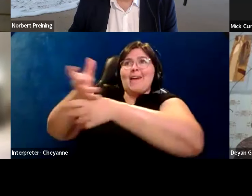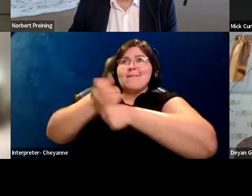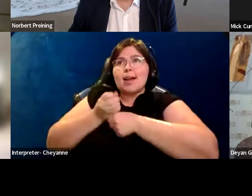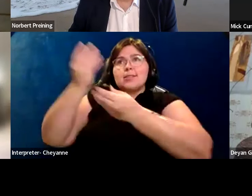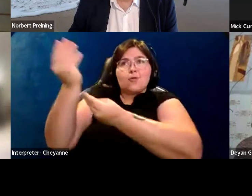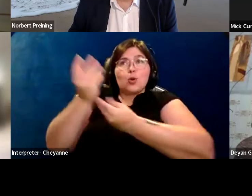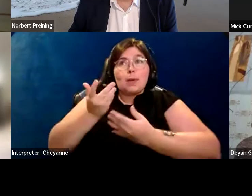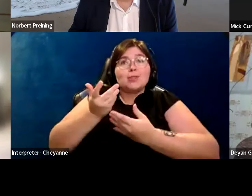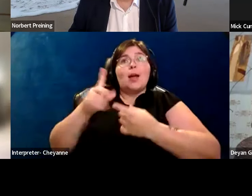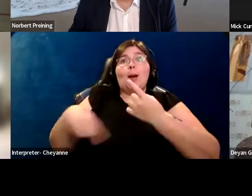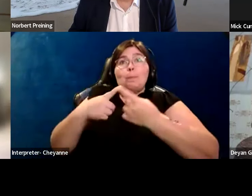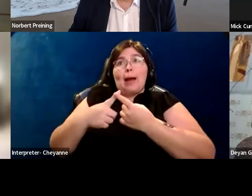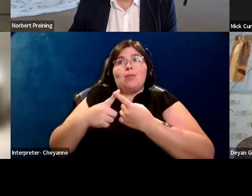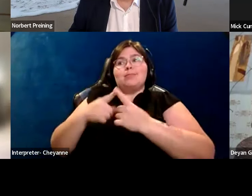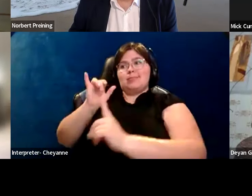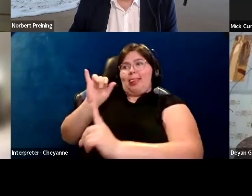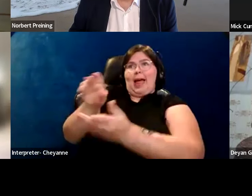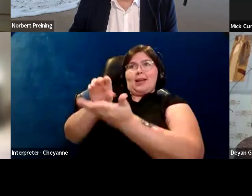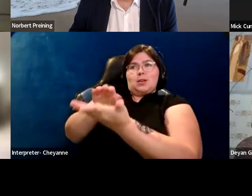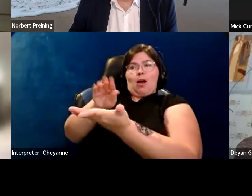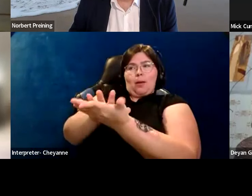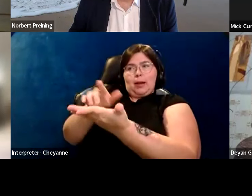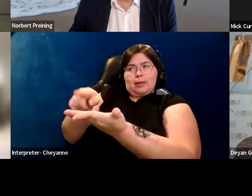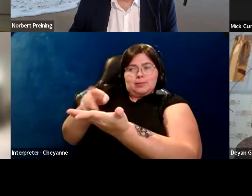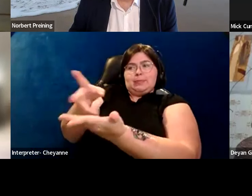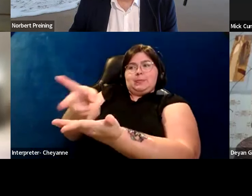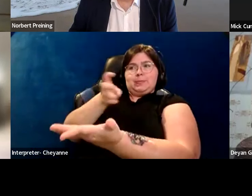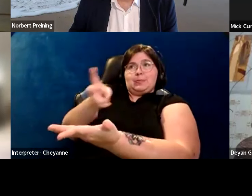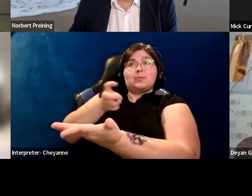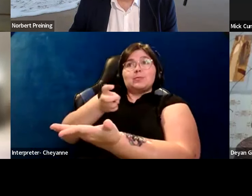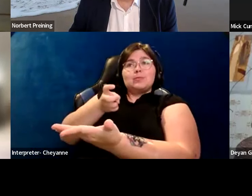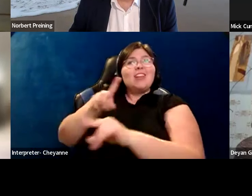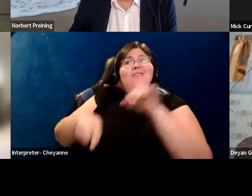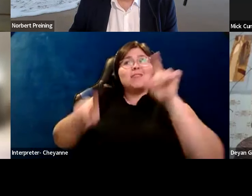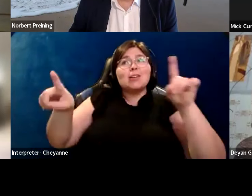about that document. And various accessibility APIs you may have heard of,